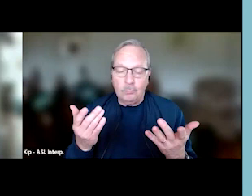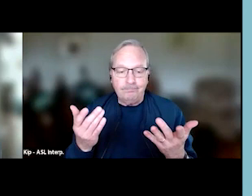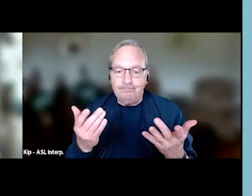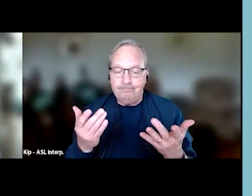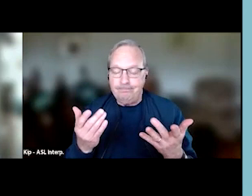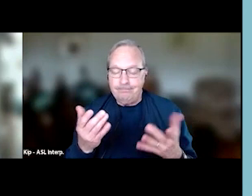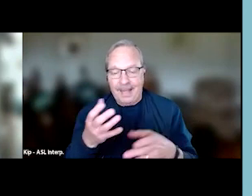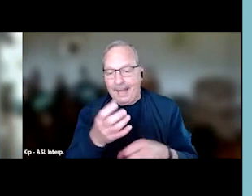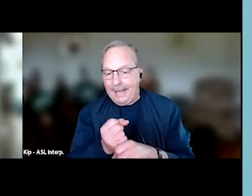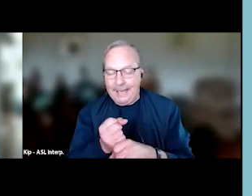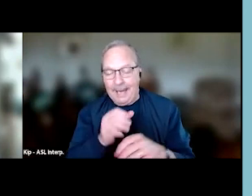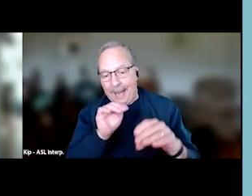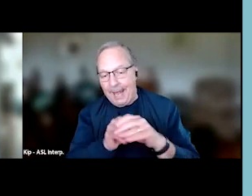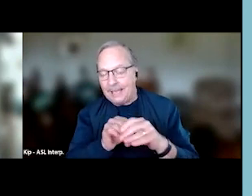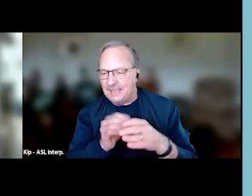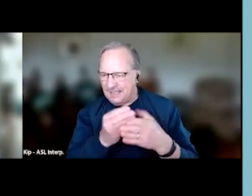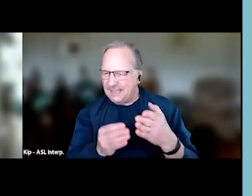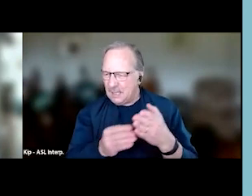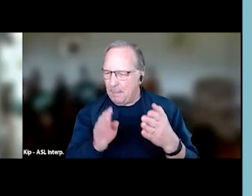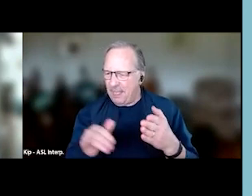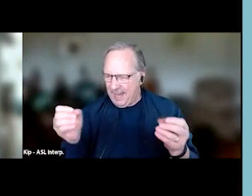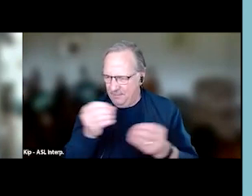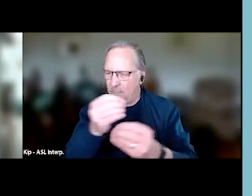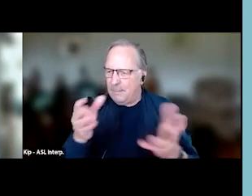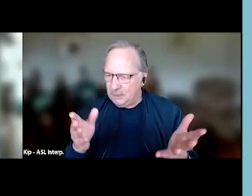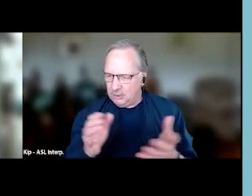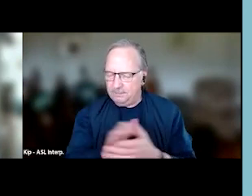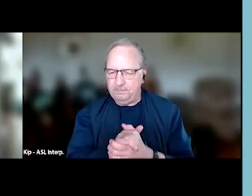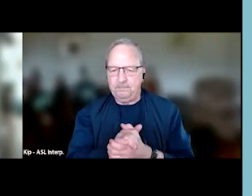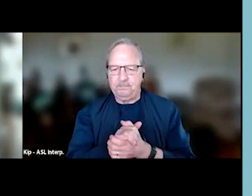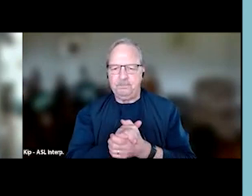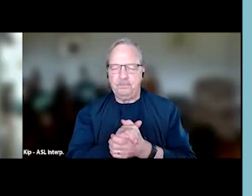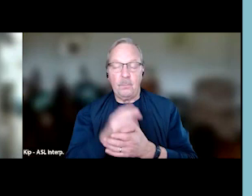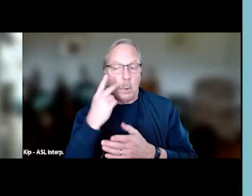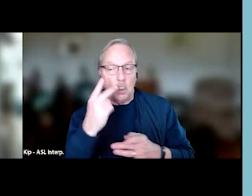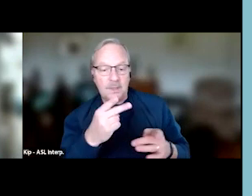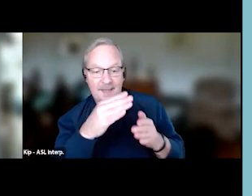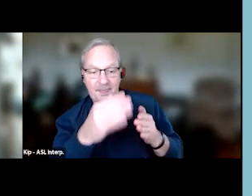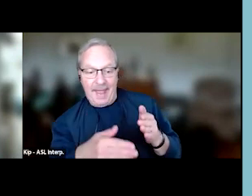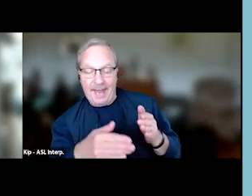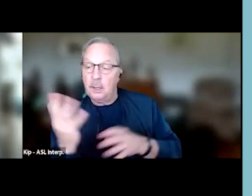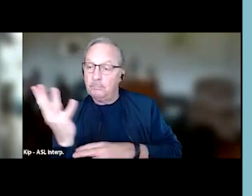getting access to some of that information. You'll see at the end of our presentation today a link